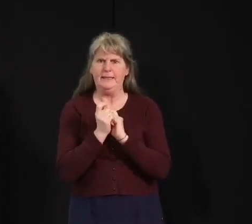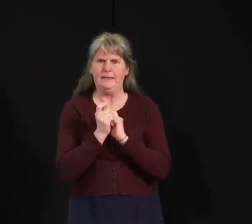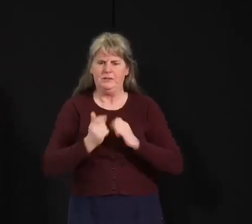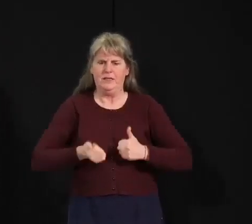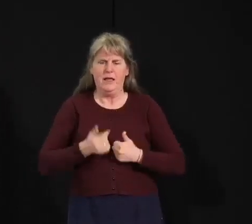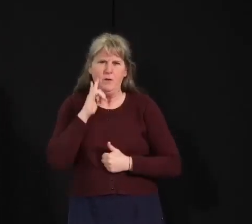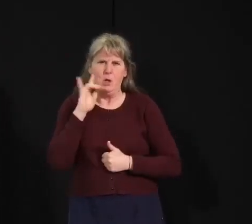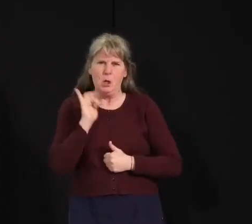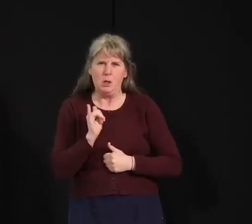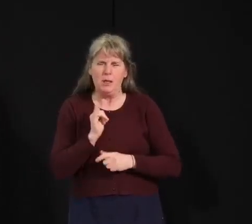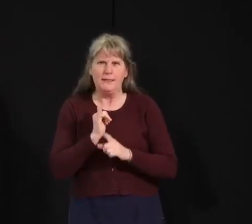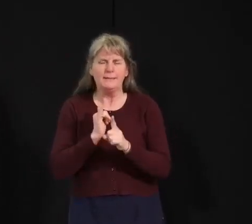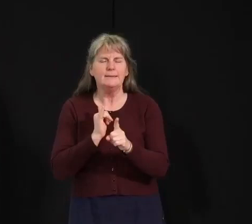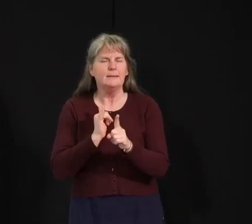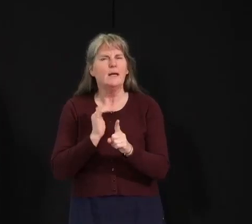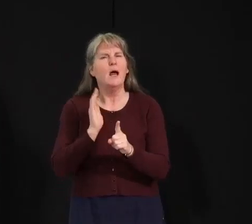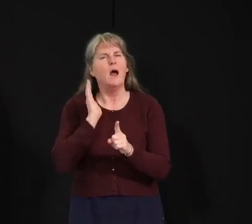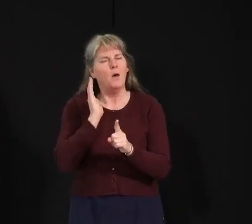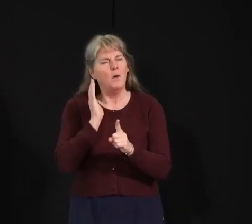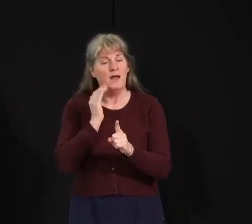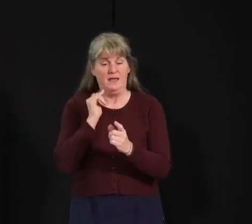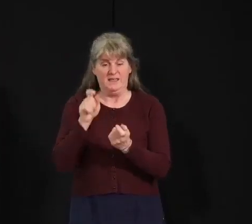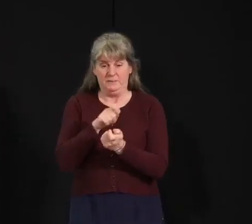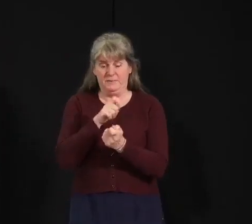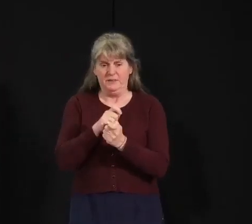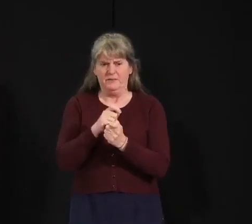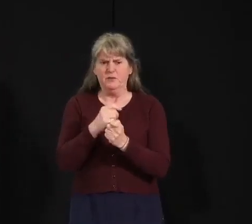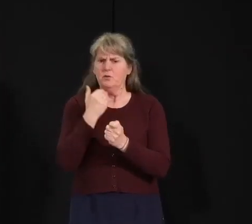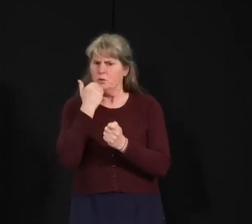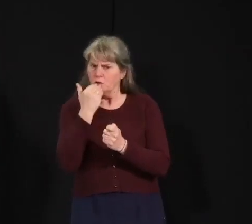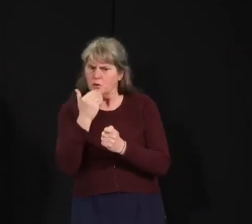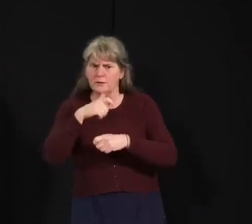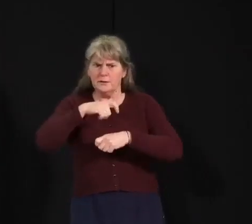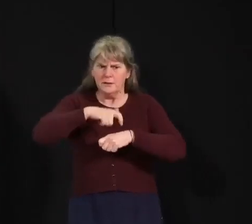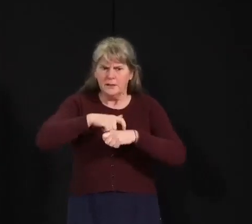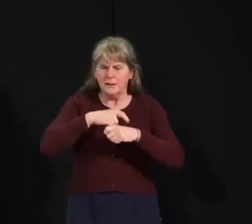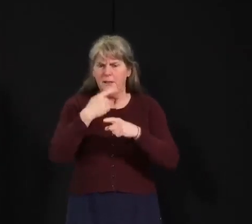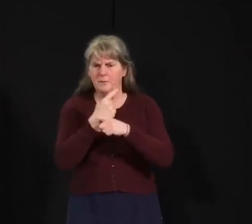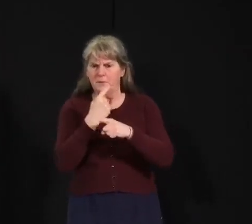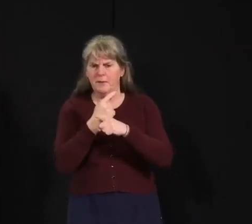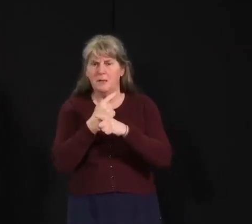So what can we do within that 18 months period that could allow us some relief to the conditions